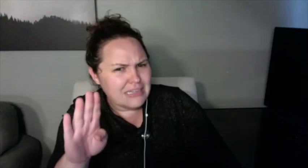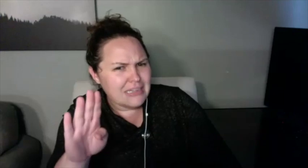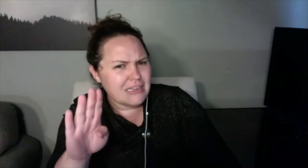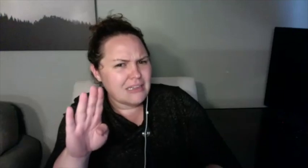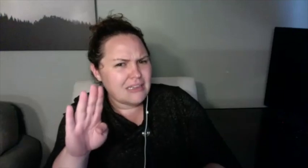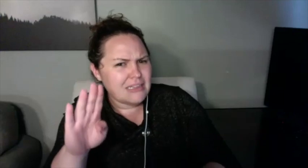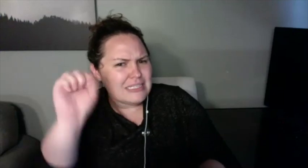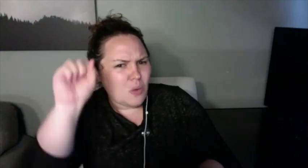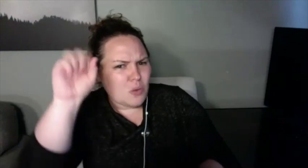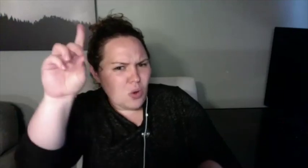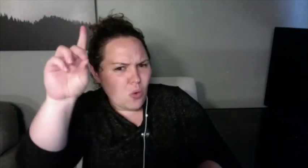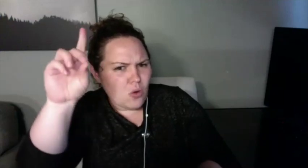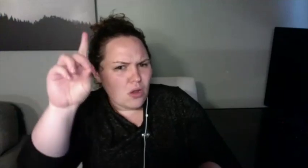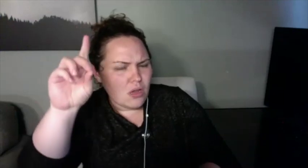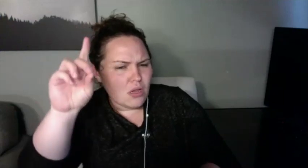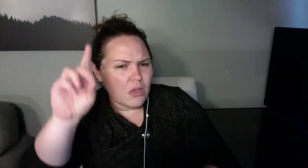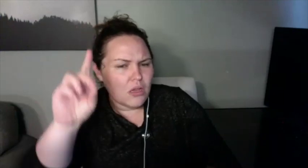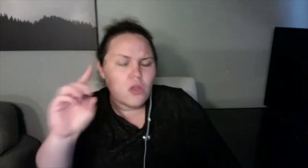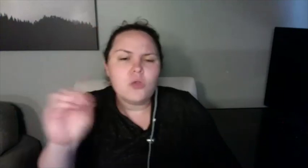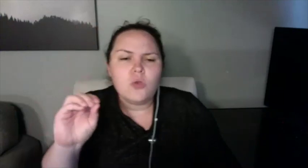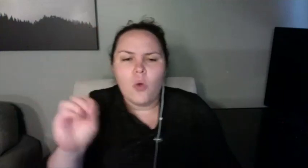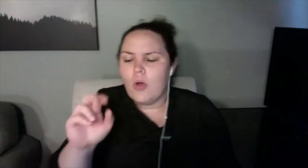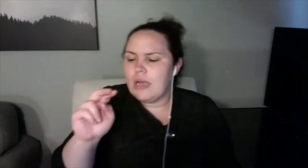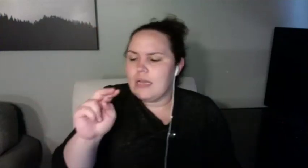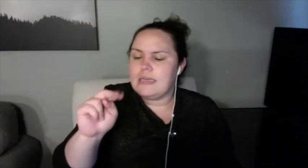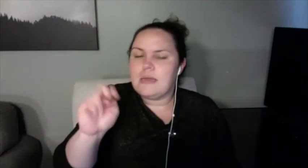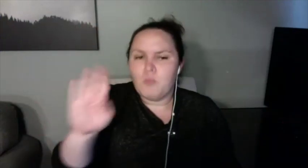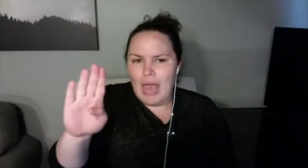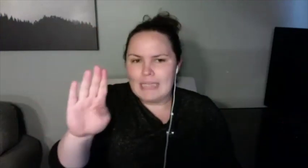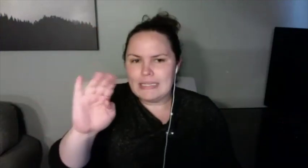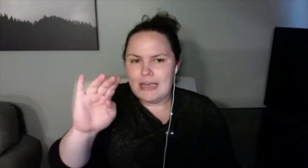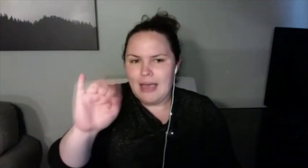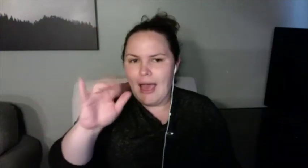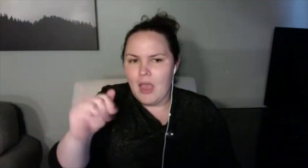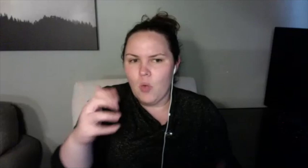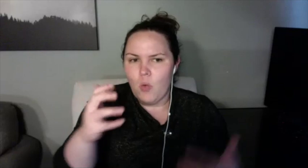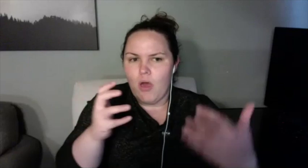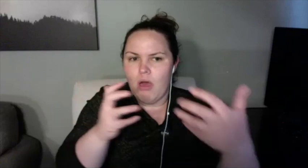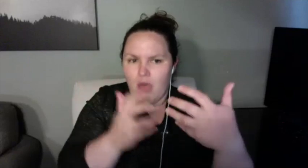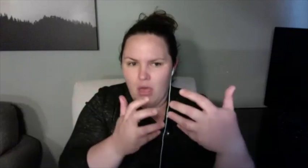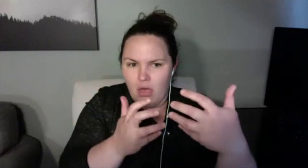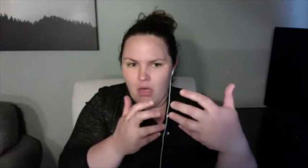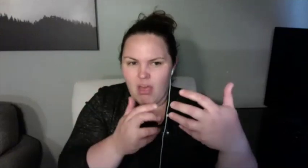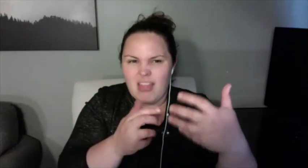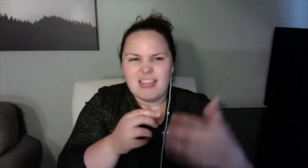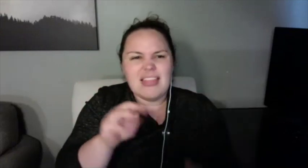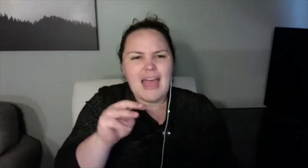Tyler: No, where Nebraska and Iowa meet on the Missouri River. It would be like Council Bluffs.